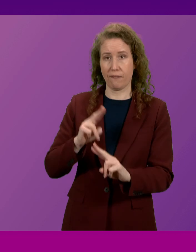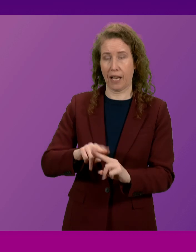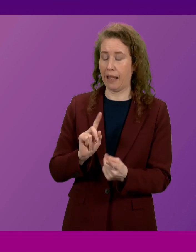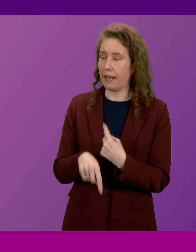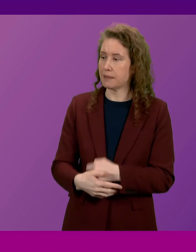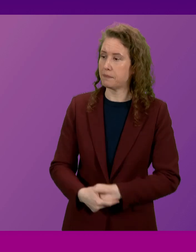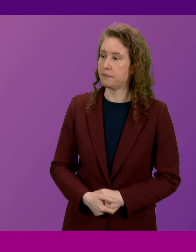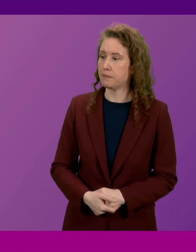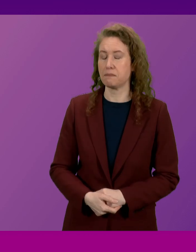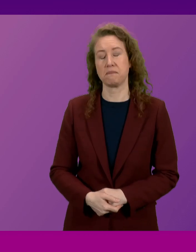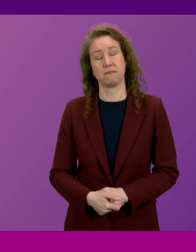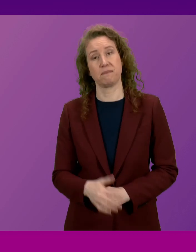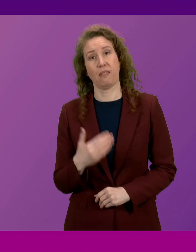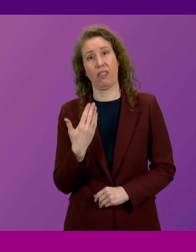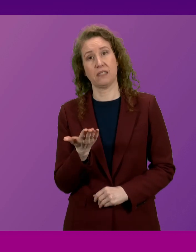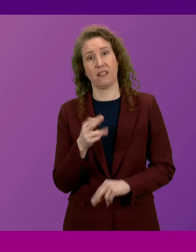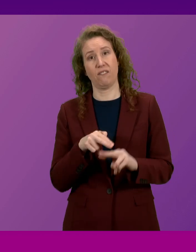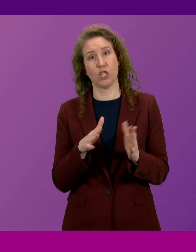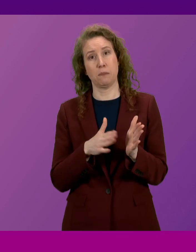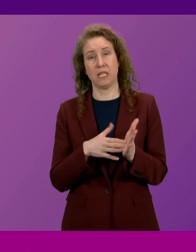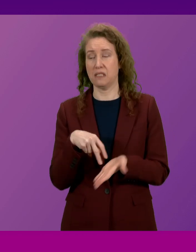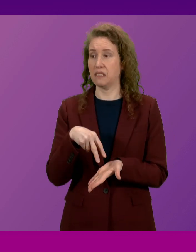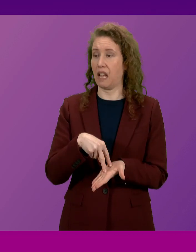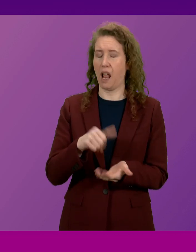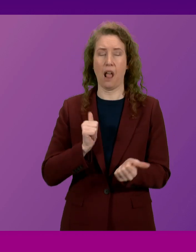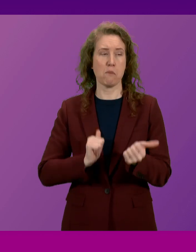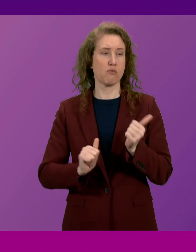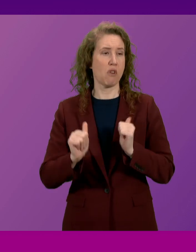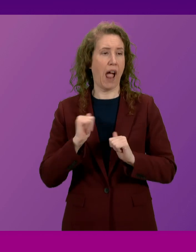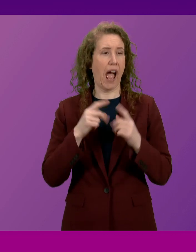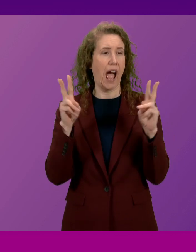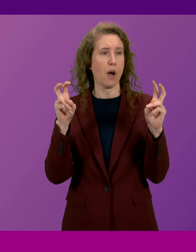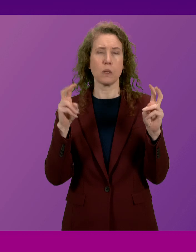There we have it—a First Minister who stands there and declares that he is proud of failure.